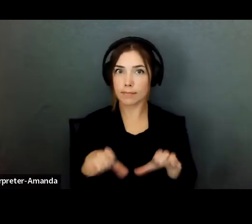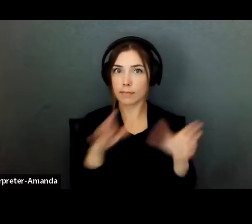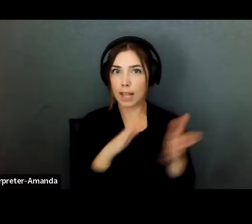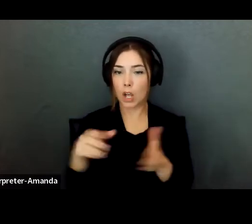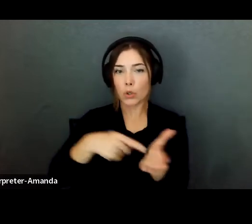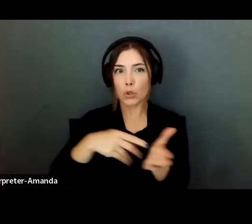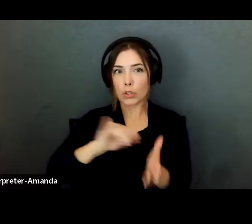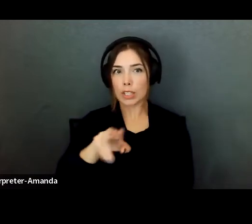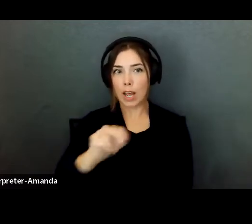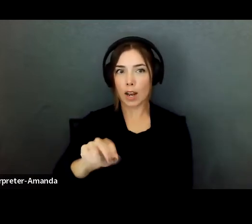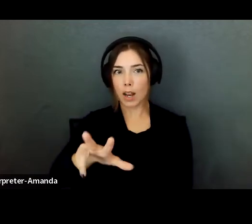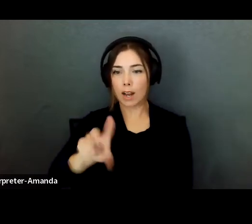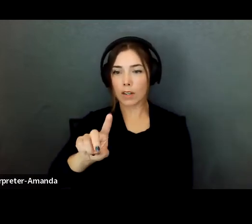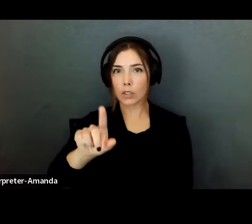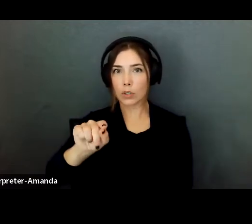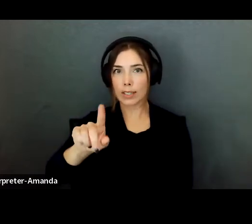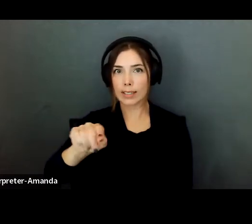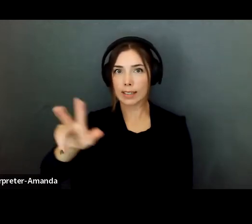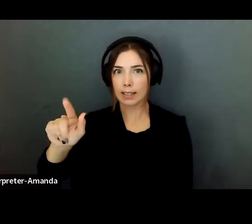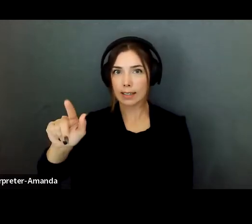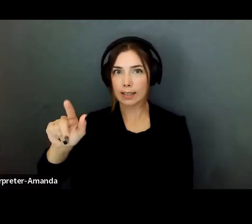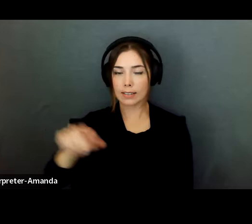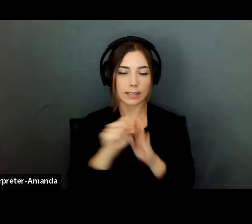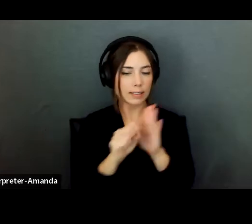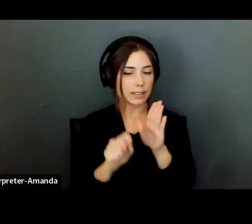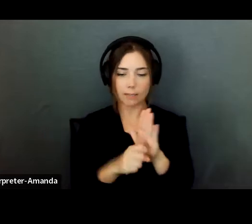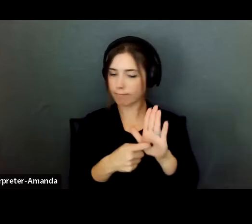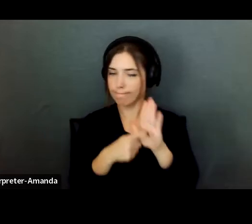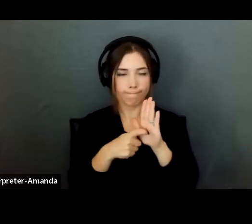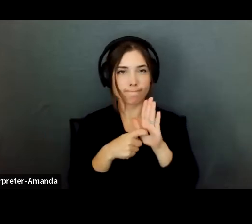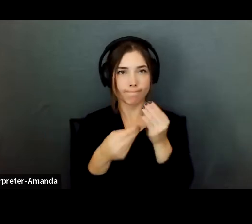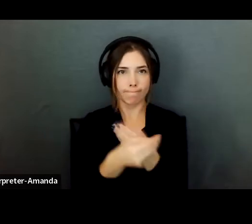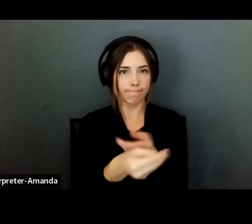States are not required to release their corrective action plans for public comment that does